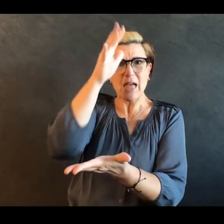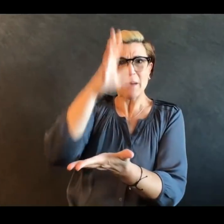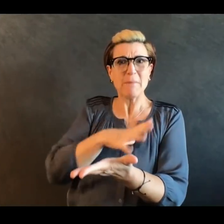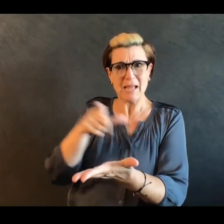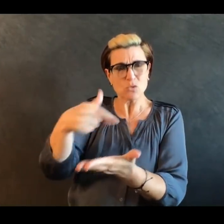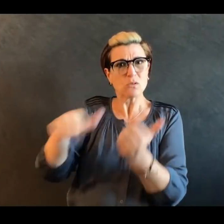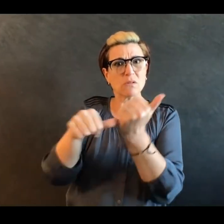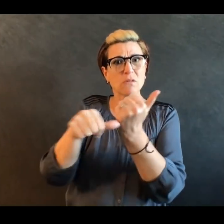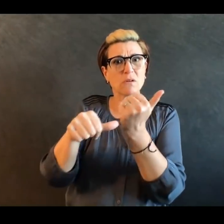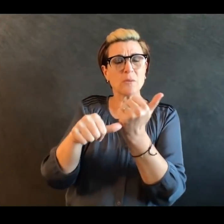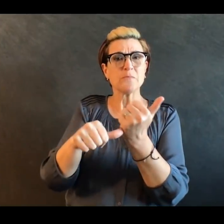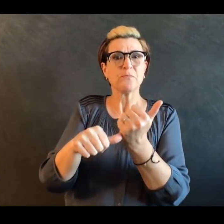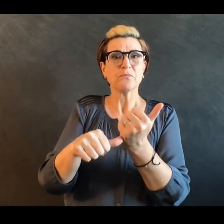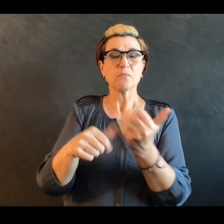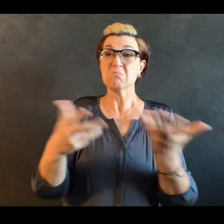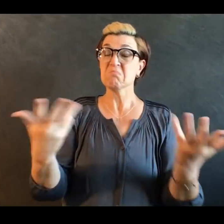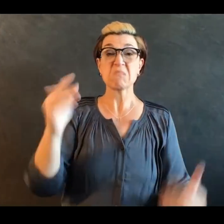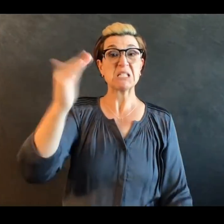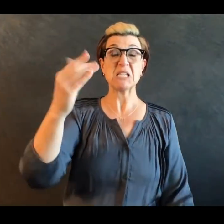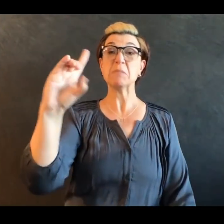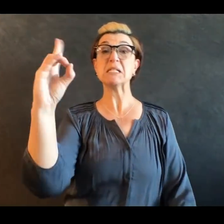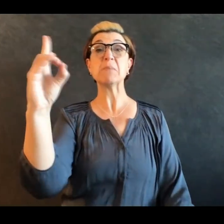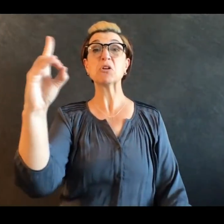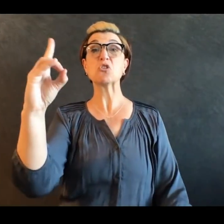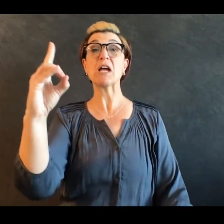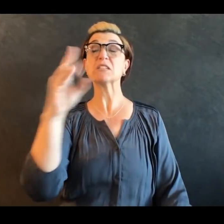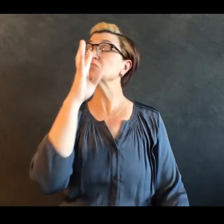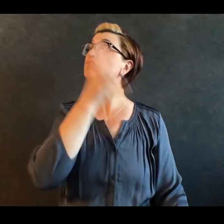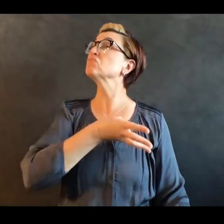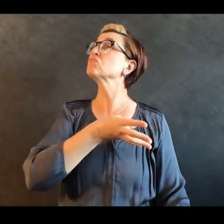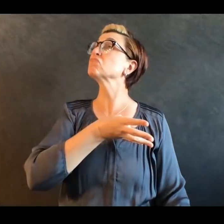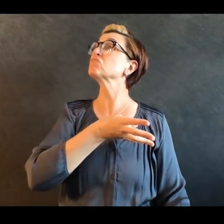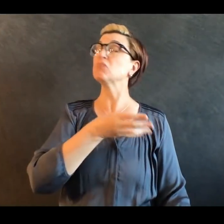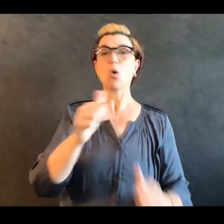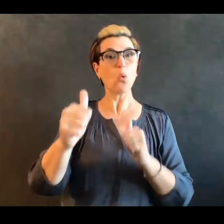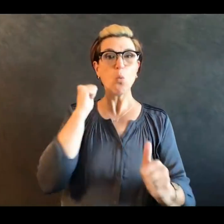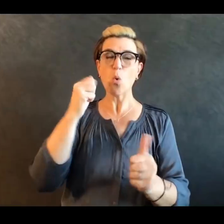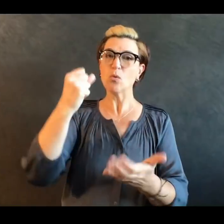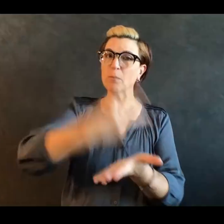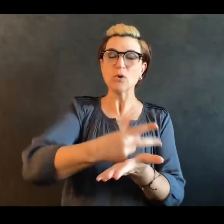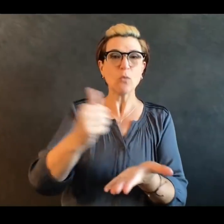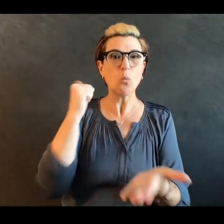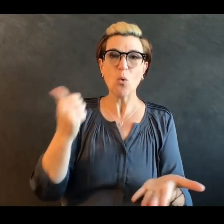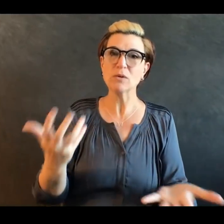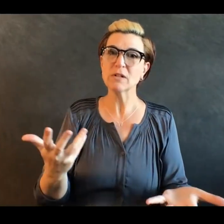Democrats won't allow it to happen again every single judge every nominee we have